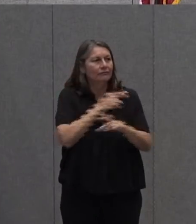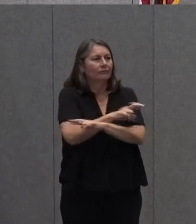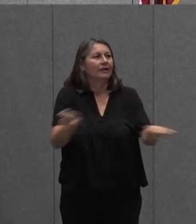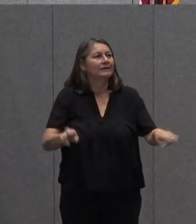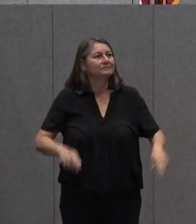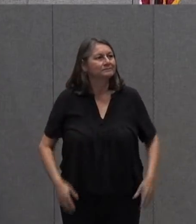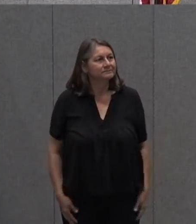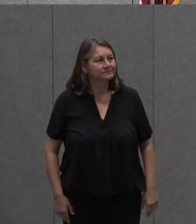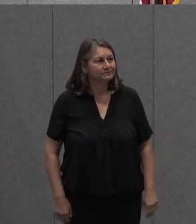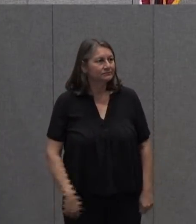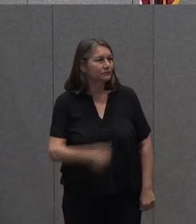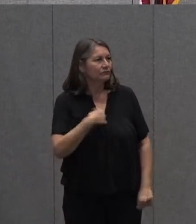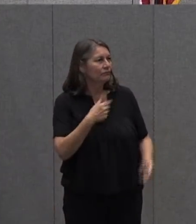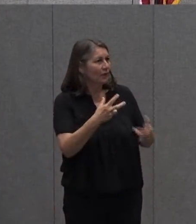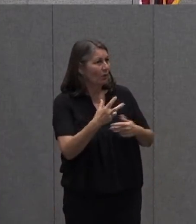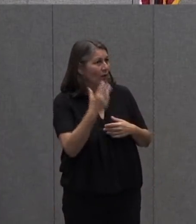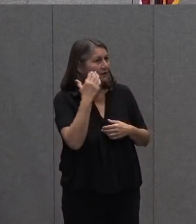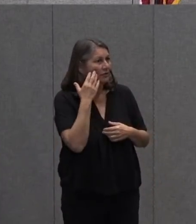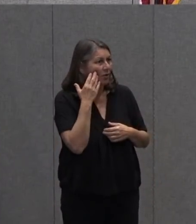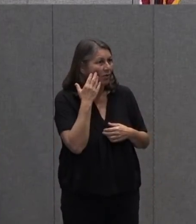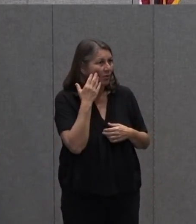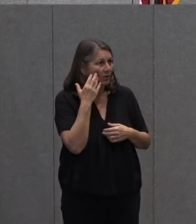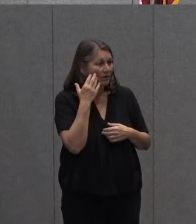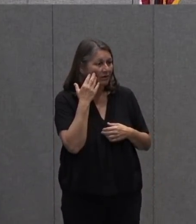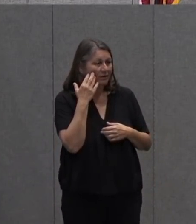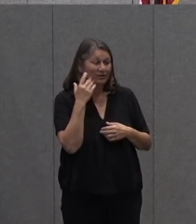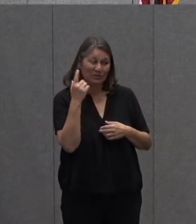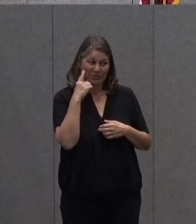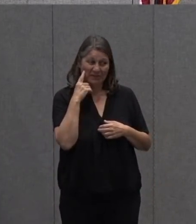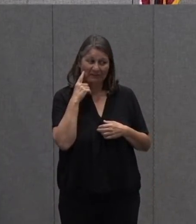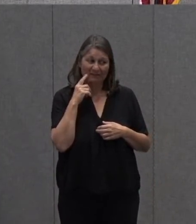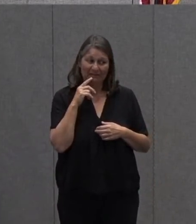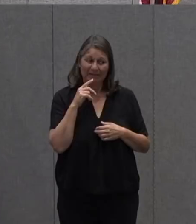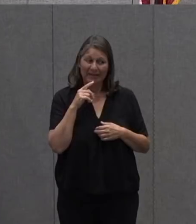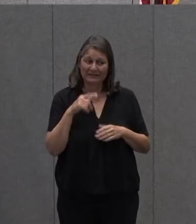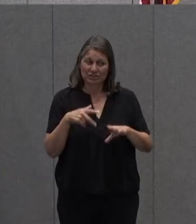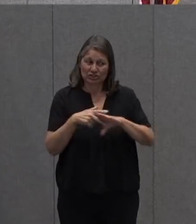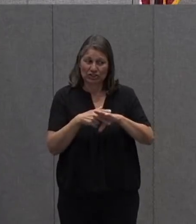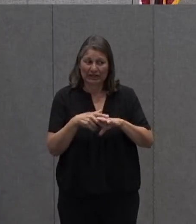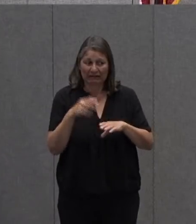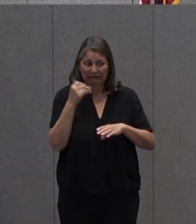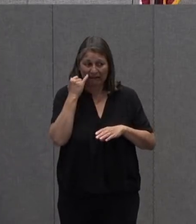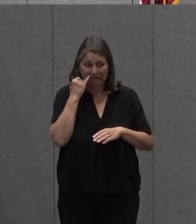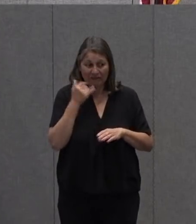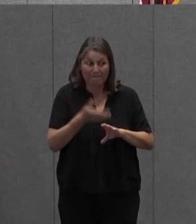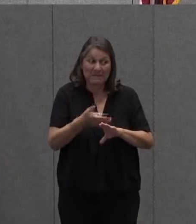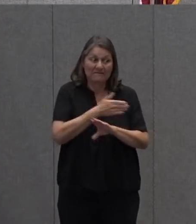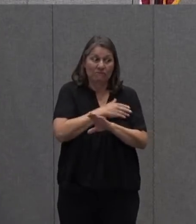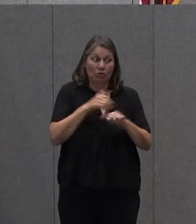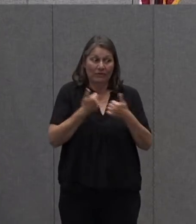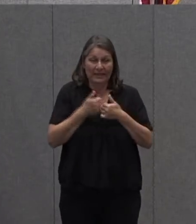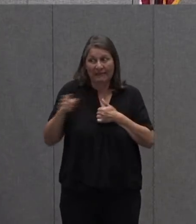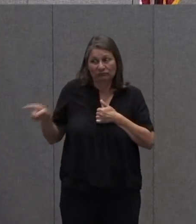Well I just want to know, to our kids at home, do you think that's cheating, if Ms. Lori, before we play the game goes and studies to have